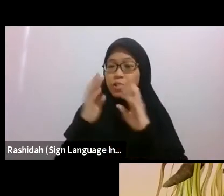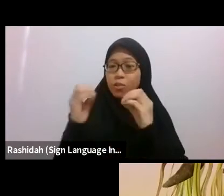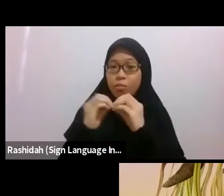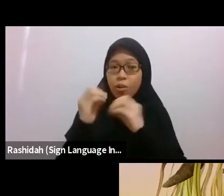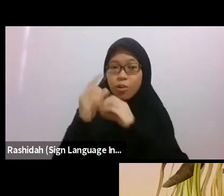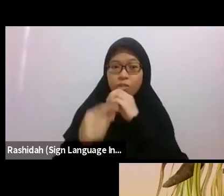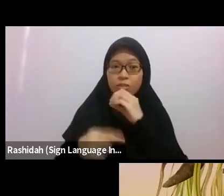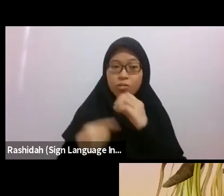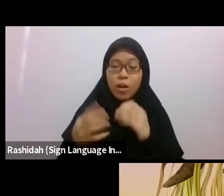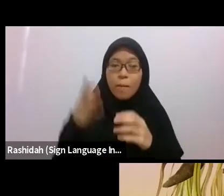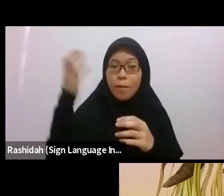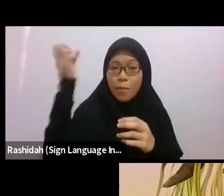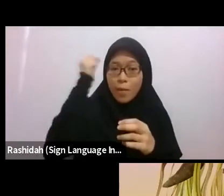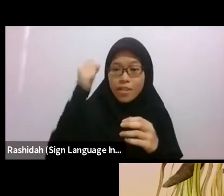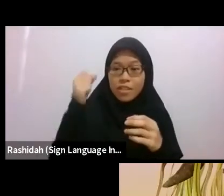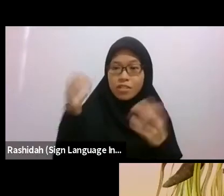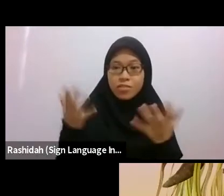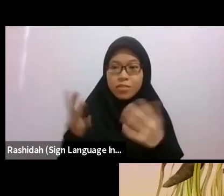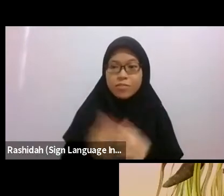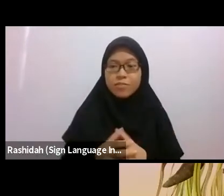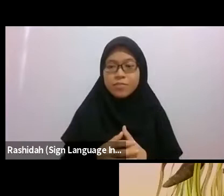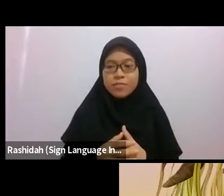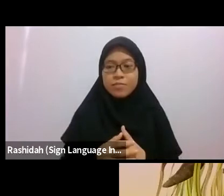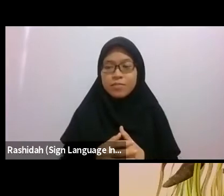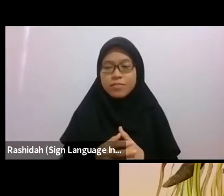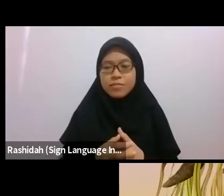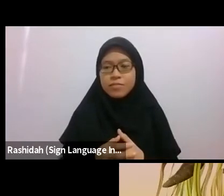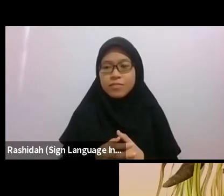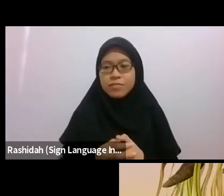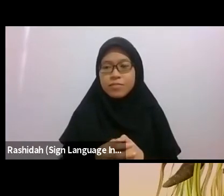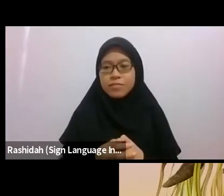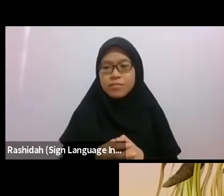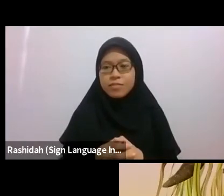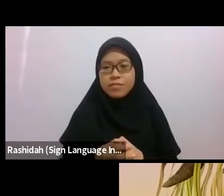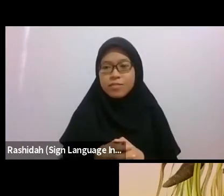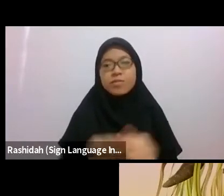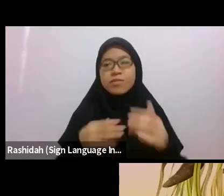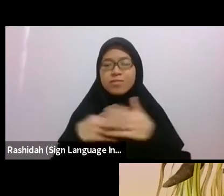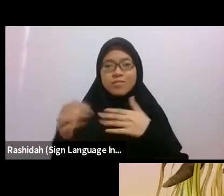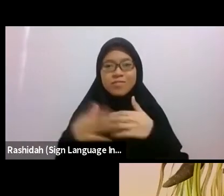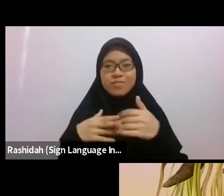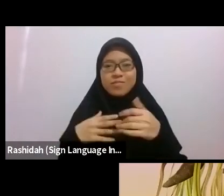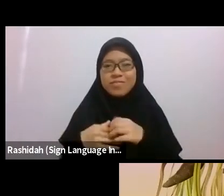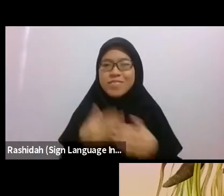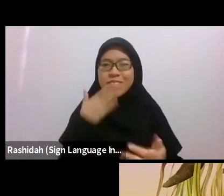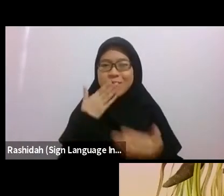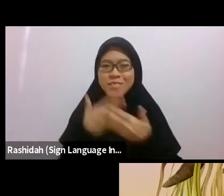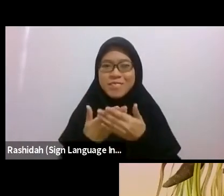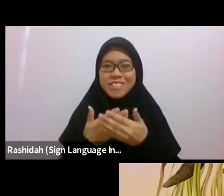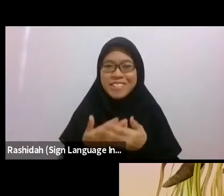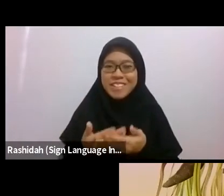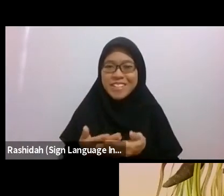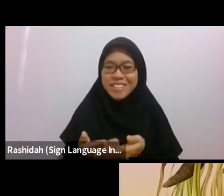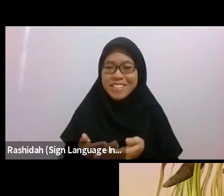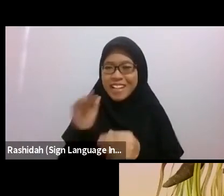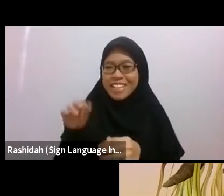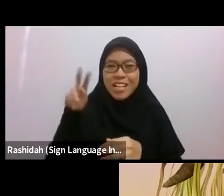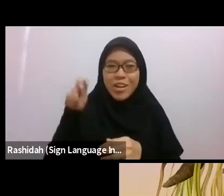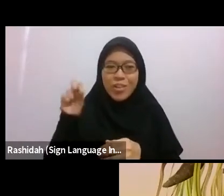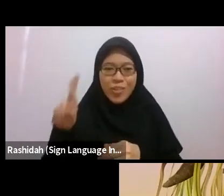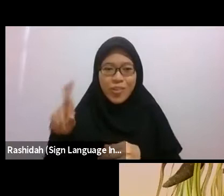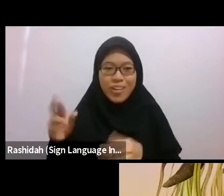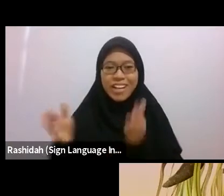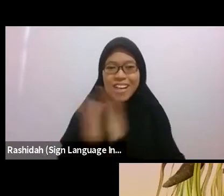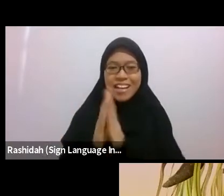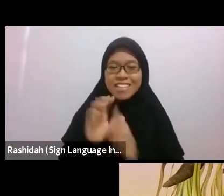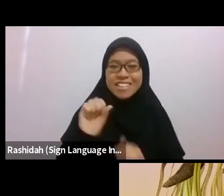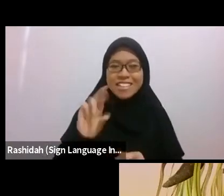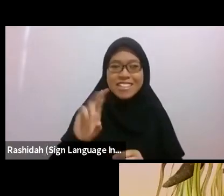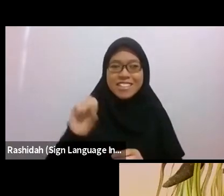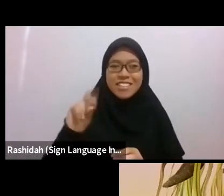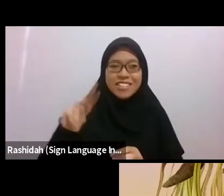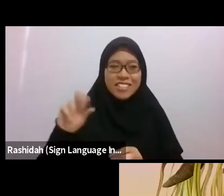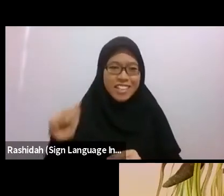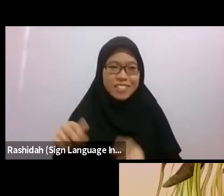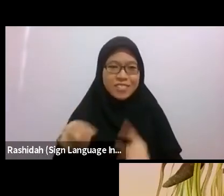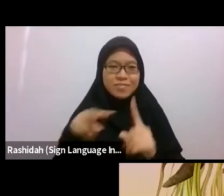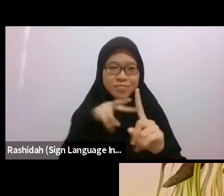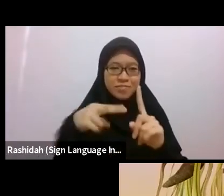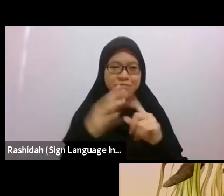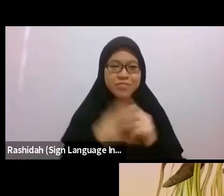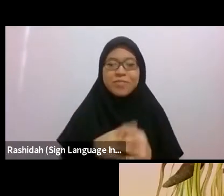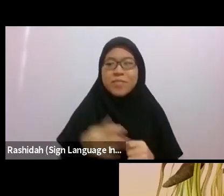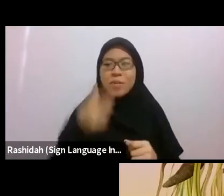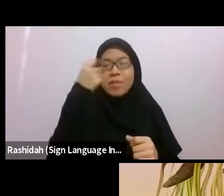No, it’s okay, I think it’s good to bring in nor and Serina, because I think we were also having this conversation the other day at the launch of my other book Red Earth,